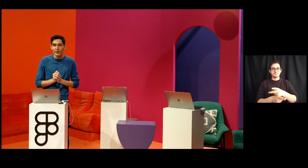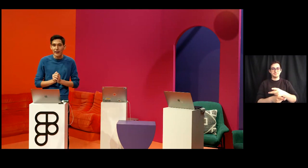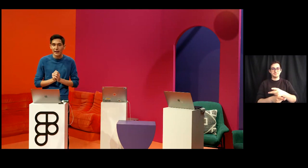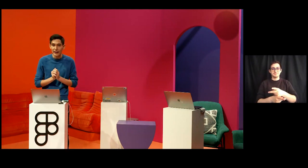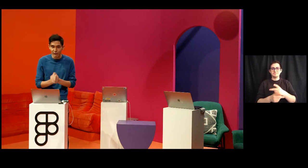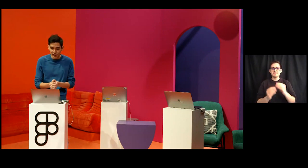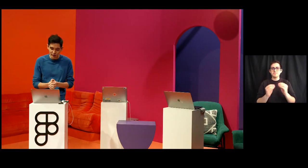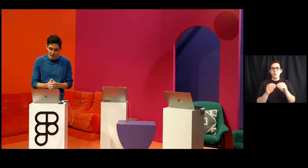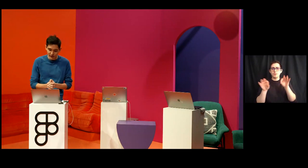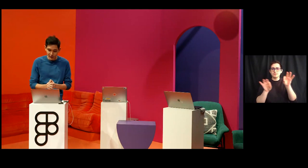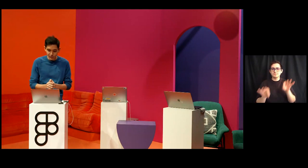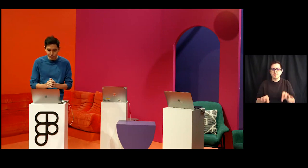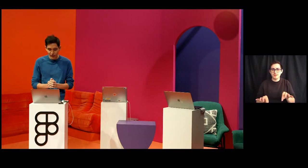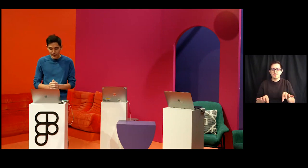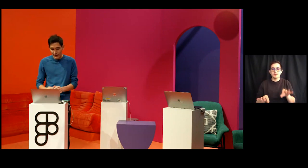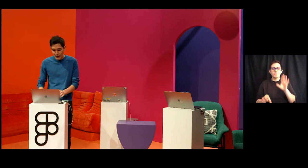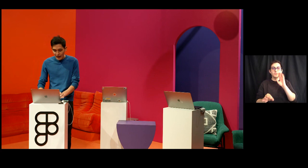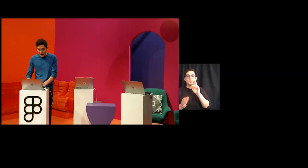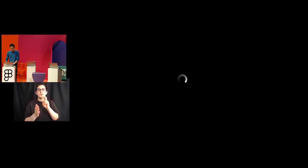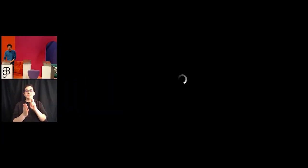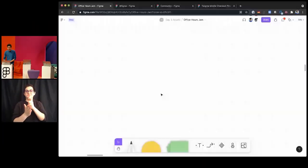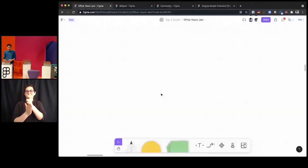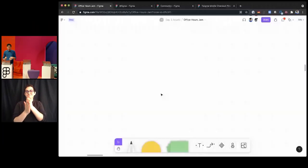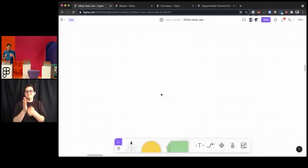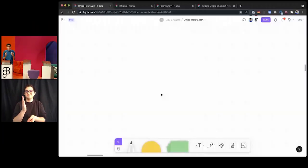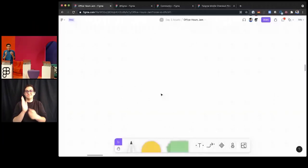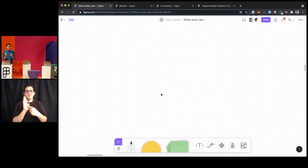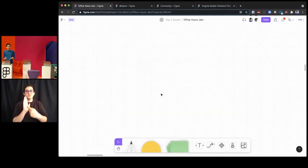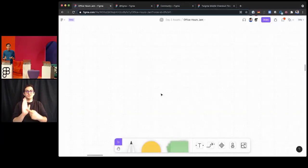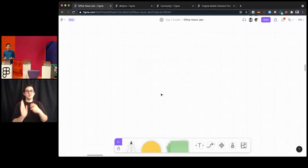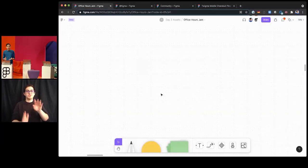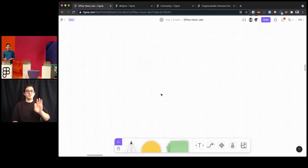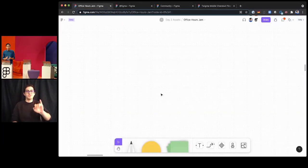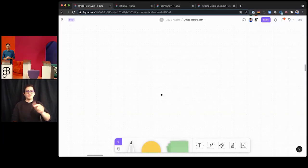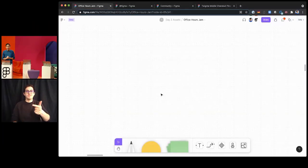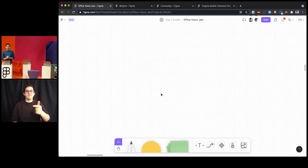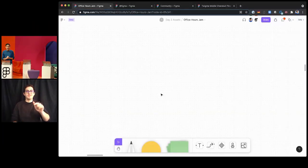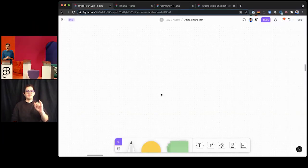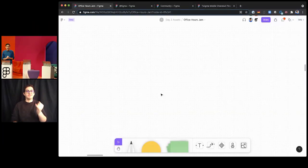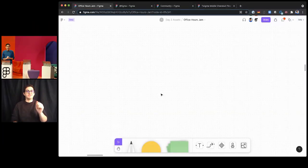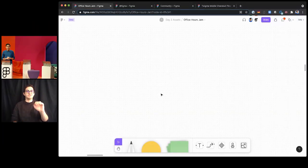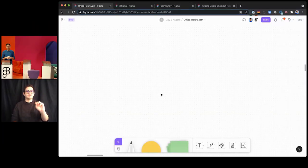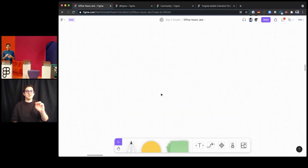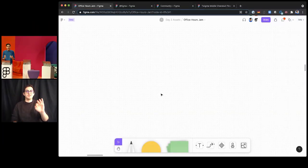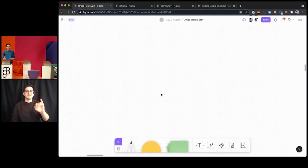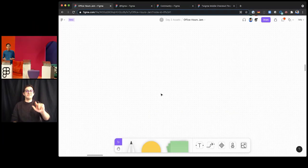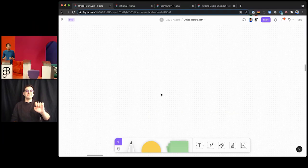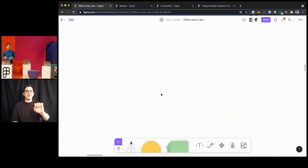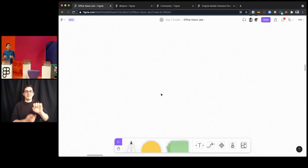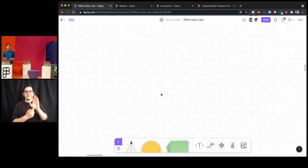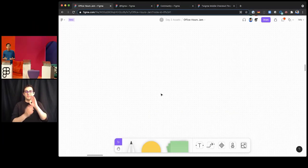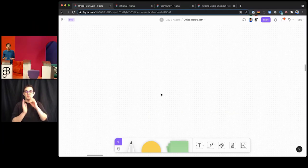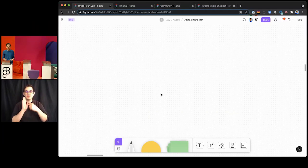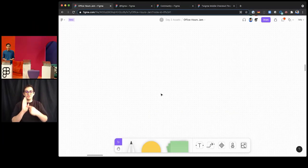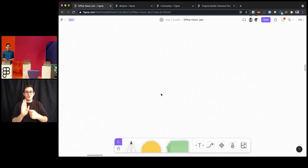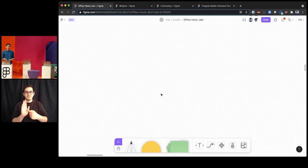inside a FigJam file. And I think many of you here work on teams that build digital products,